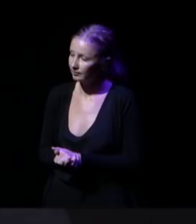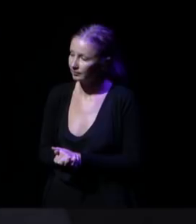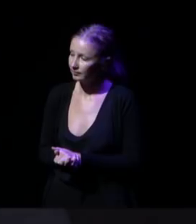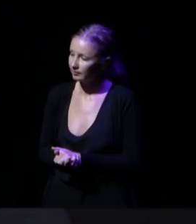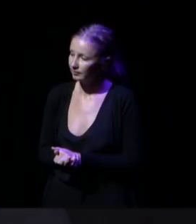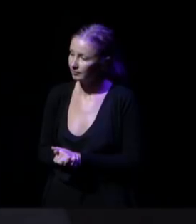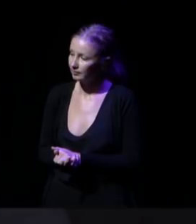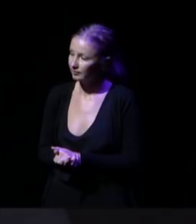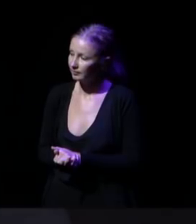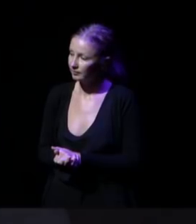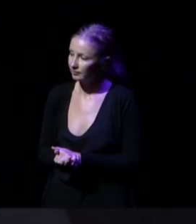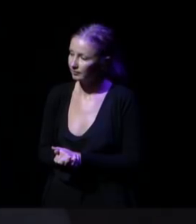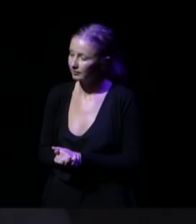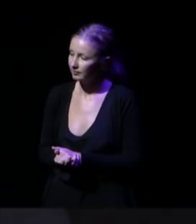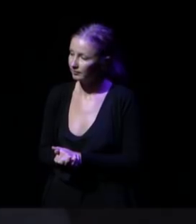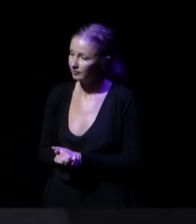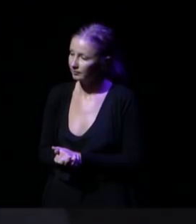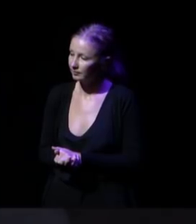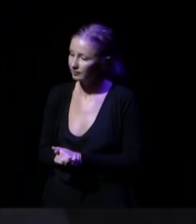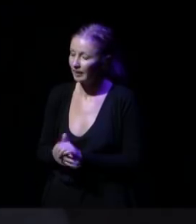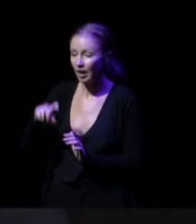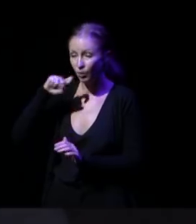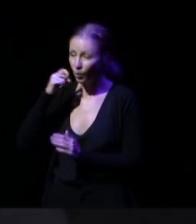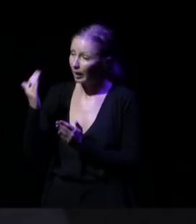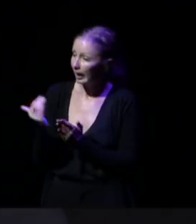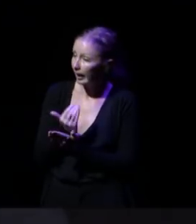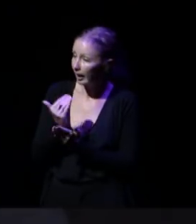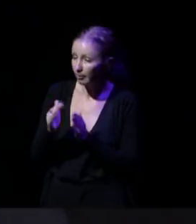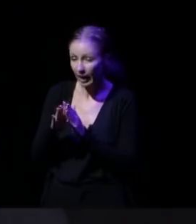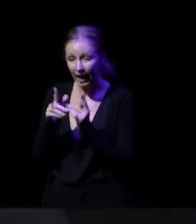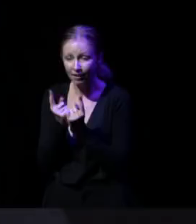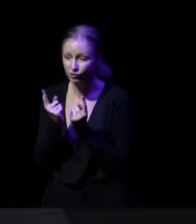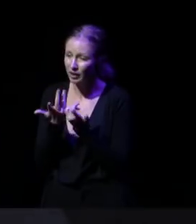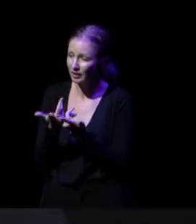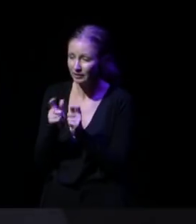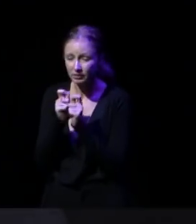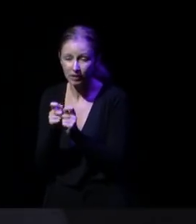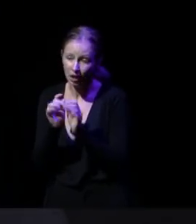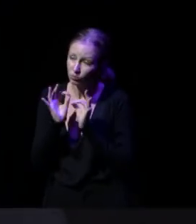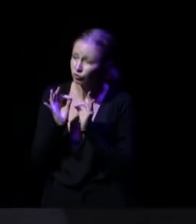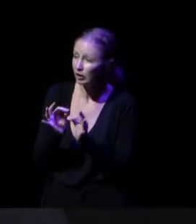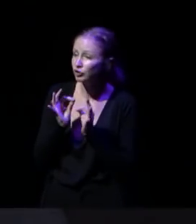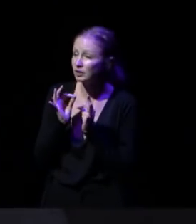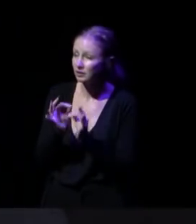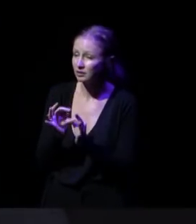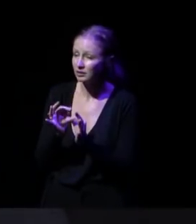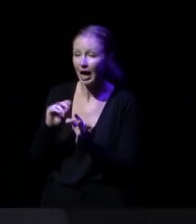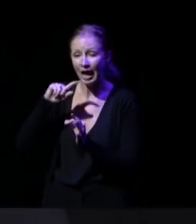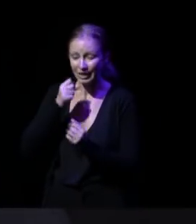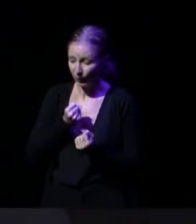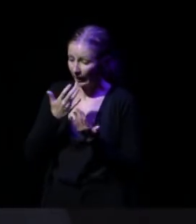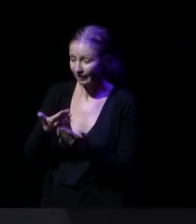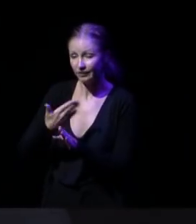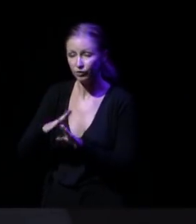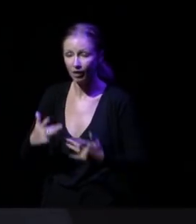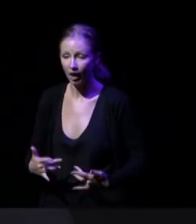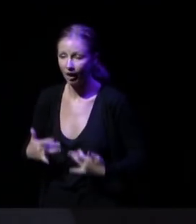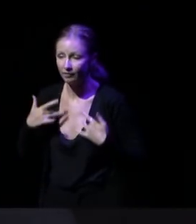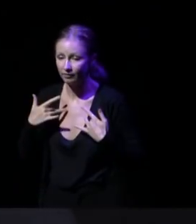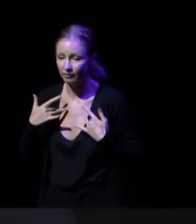I don't want to be essentialist, but I think that hopefully,